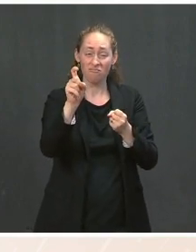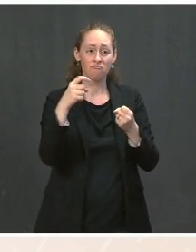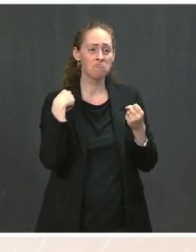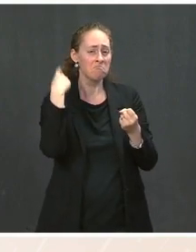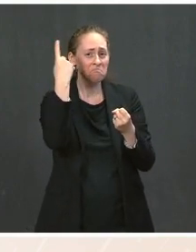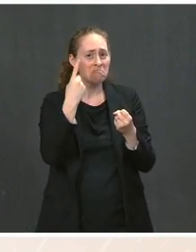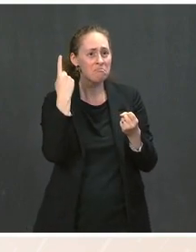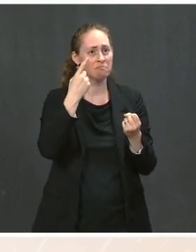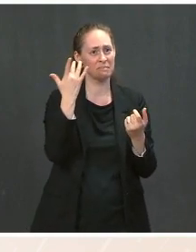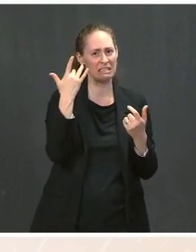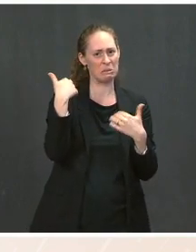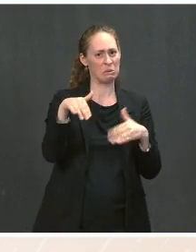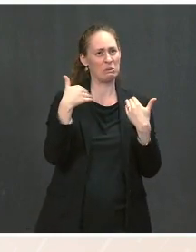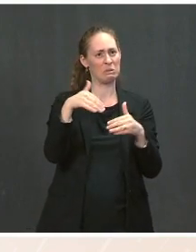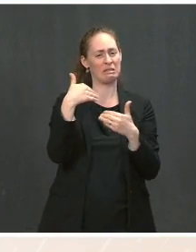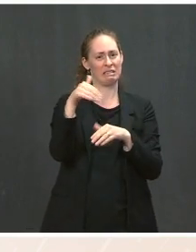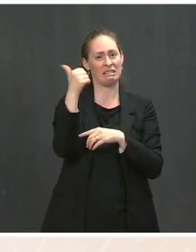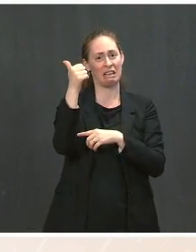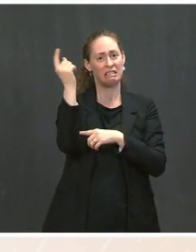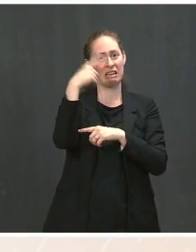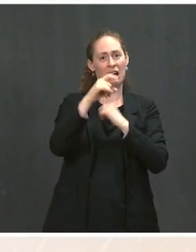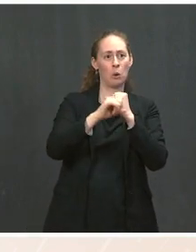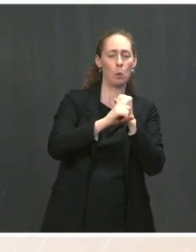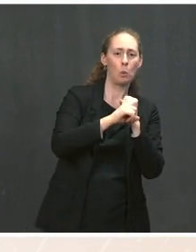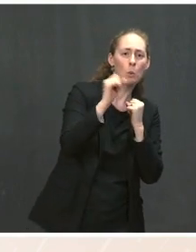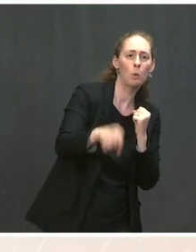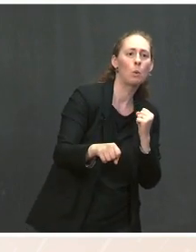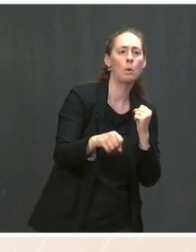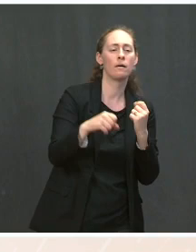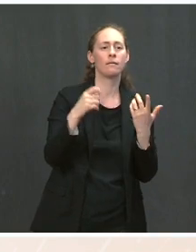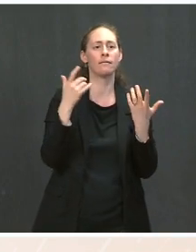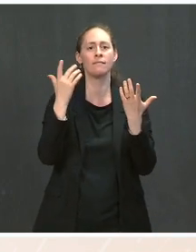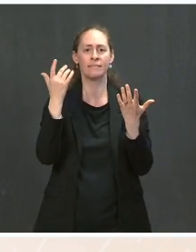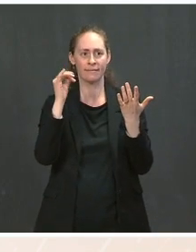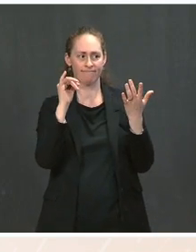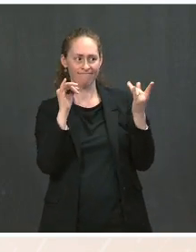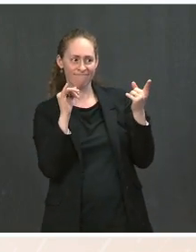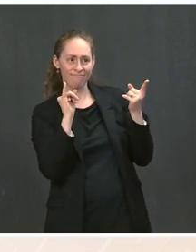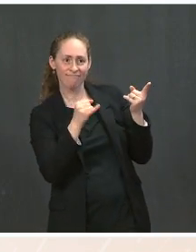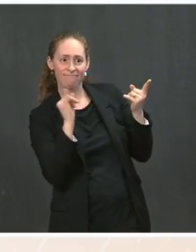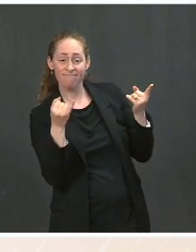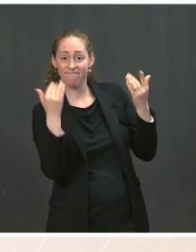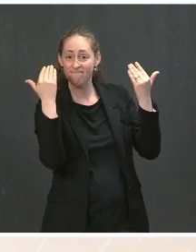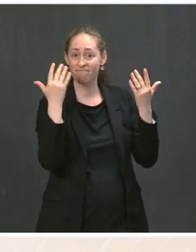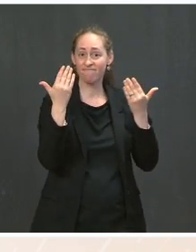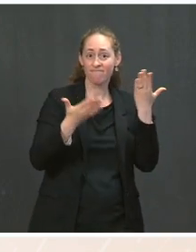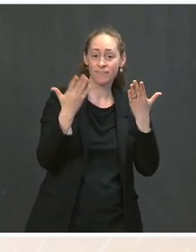to decide whether that pause is going to be removed or changed or anything? Ms. Psaki: Well, science moves at the speed of science,